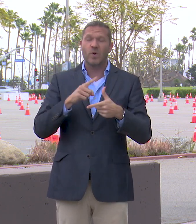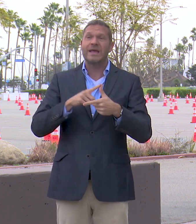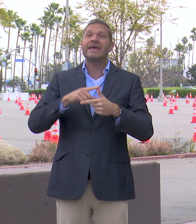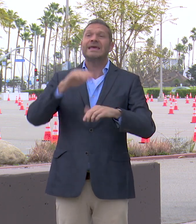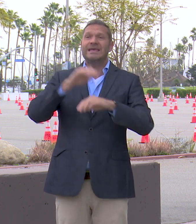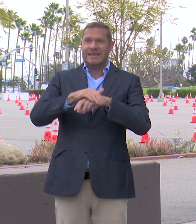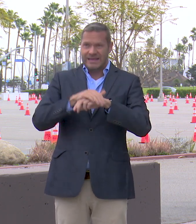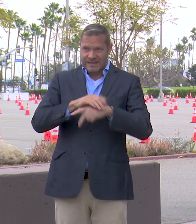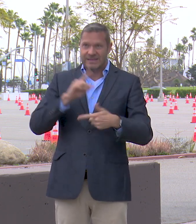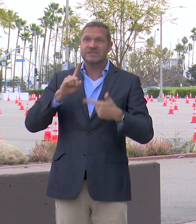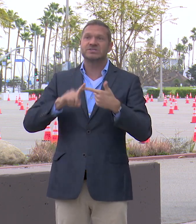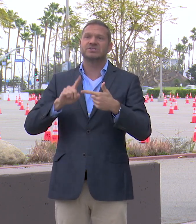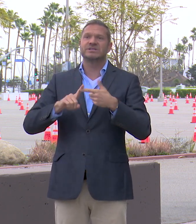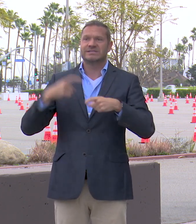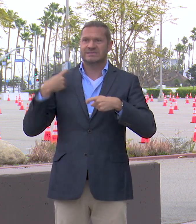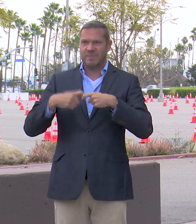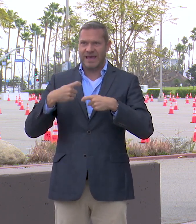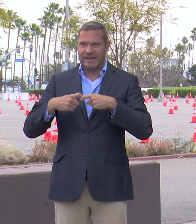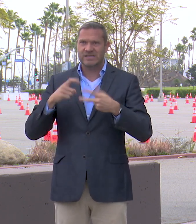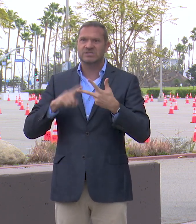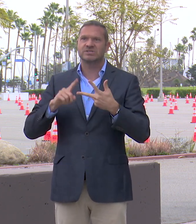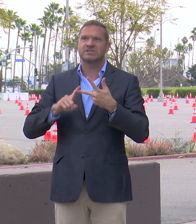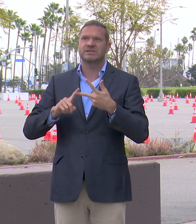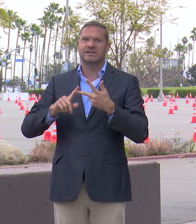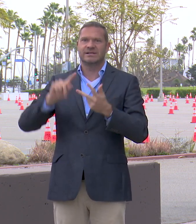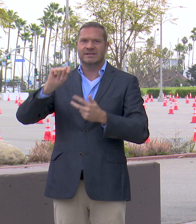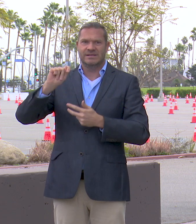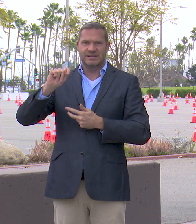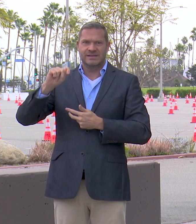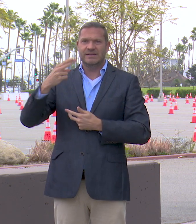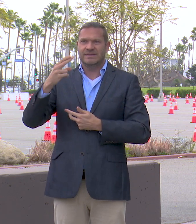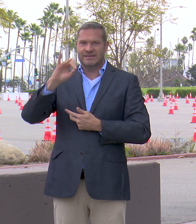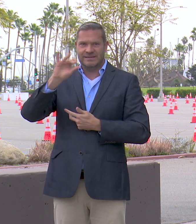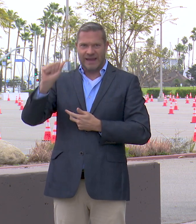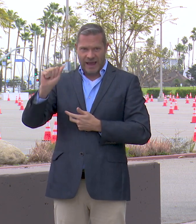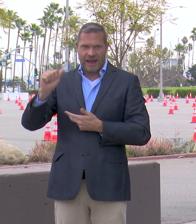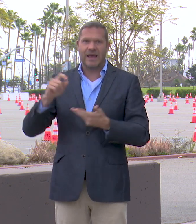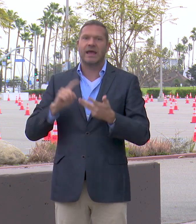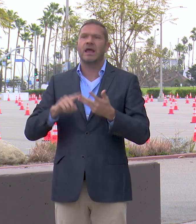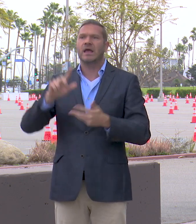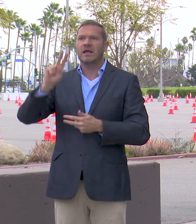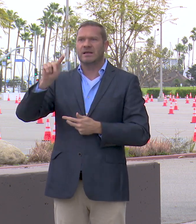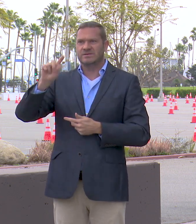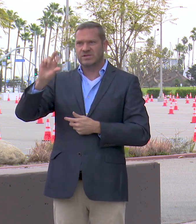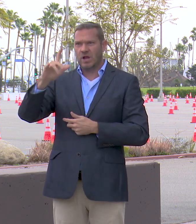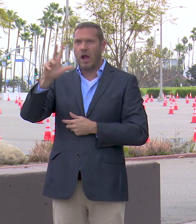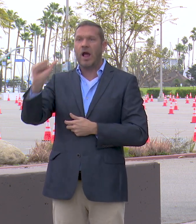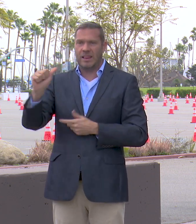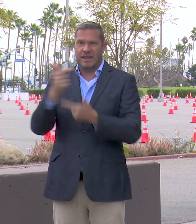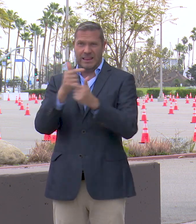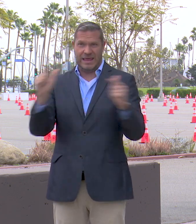Also I want to let people know that if you have in the last day or two, emailed us the